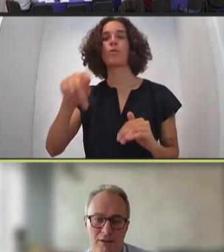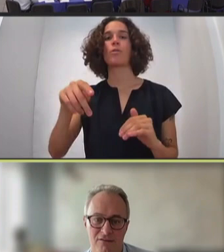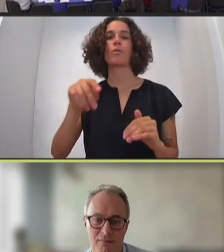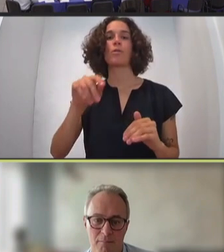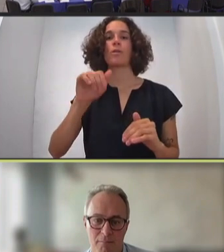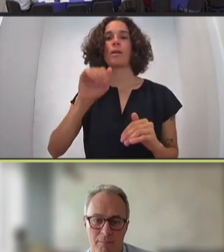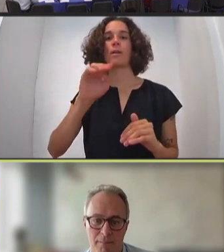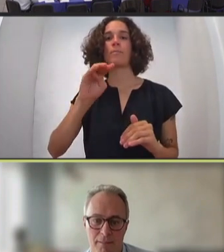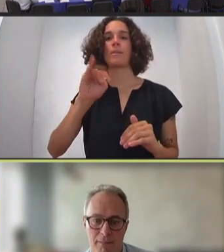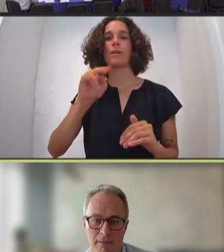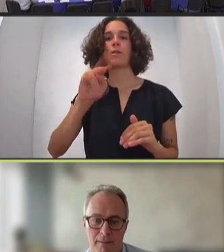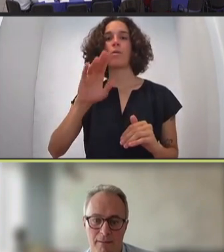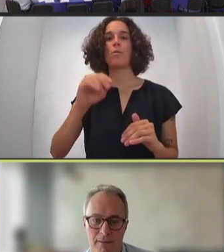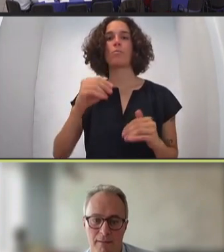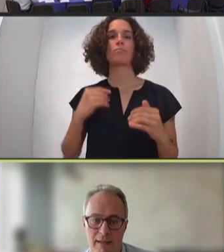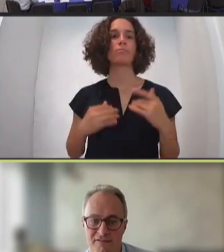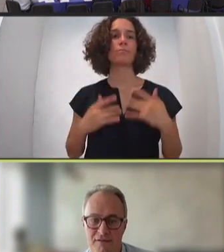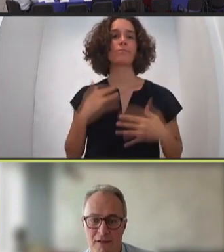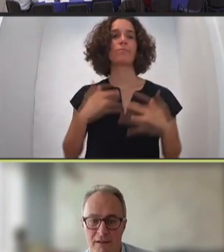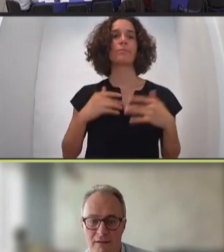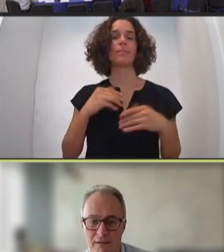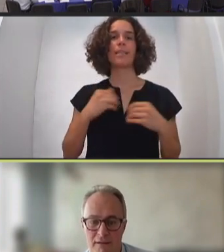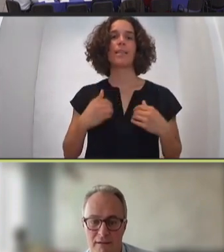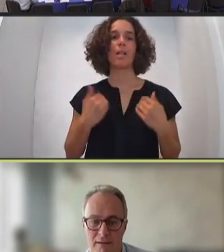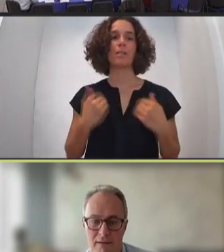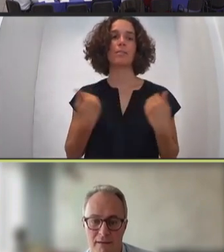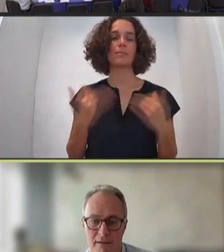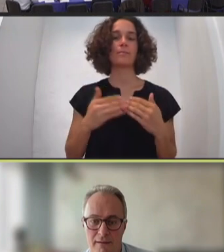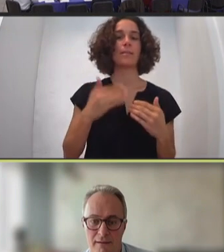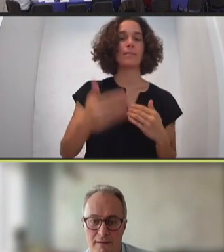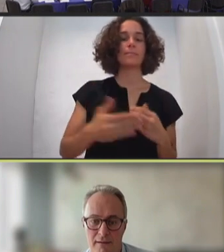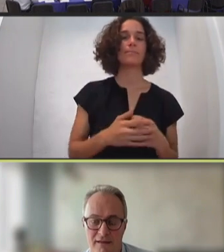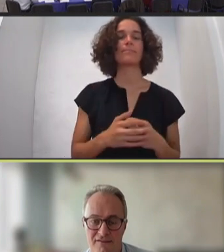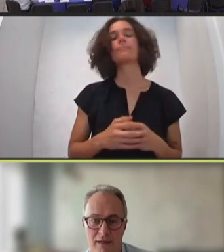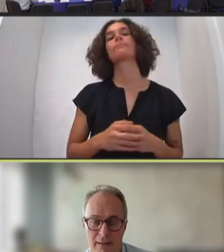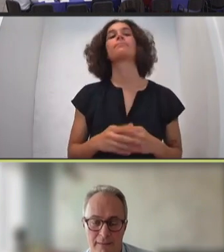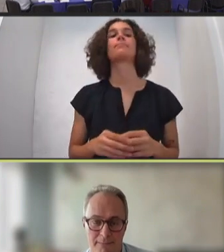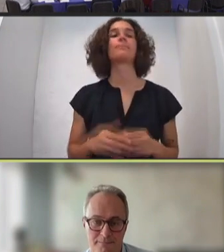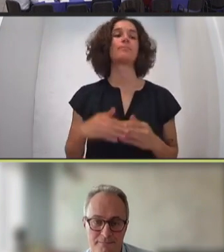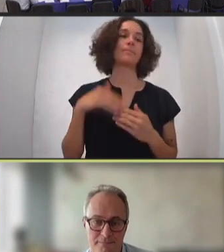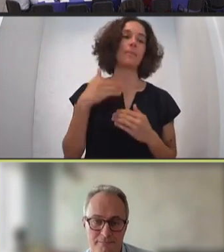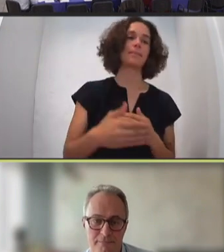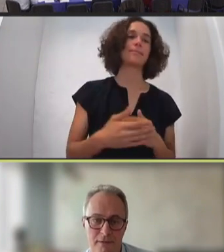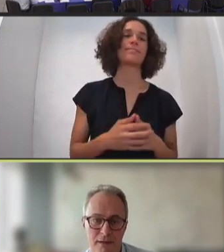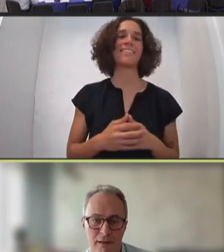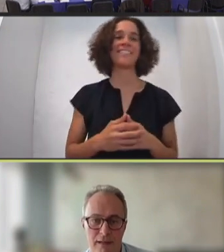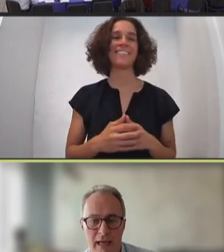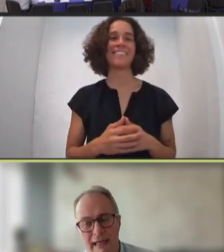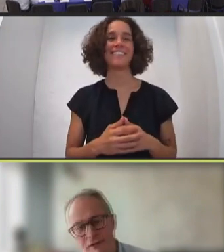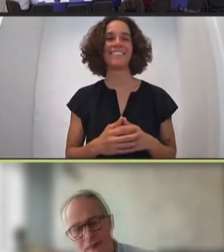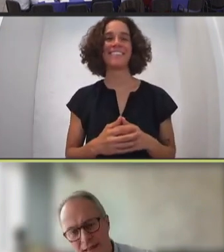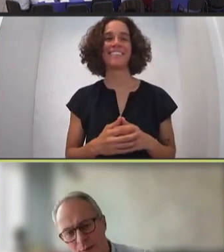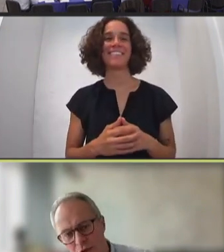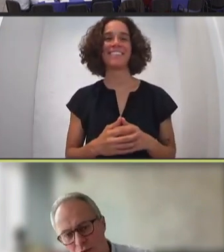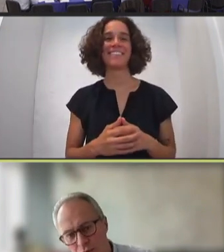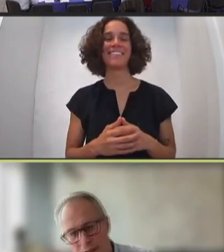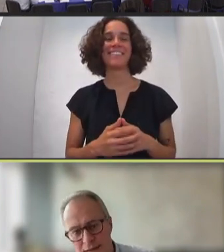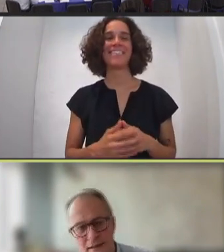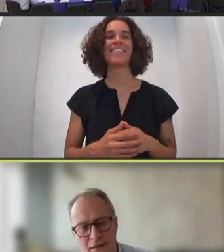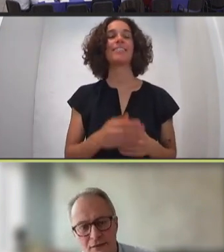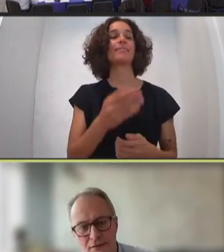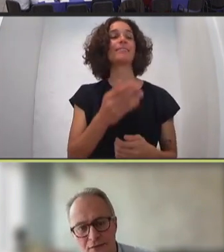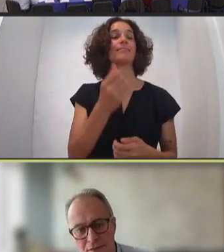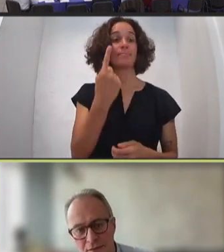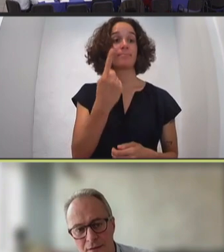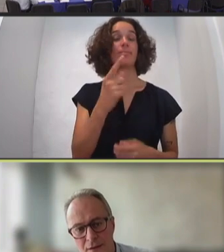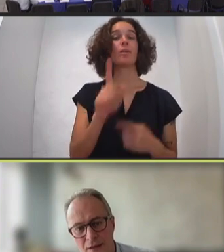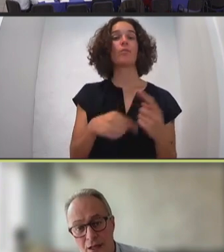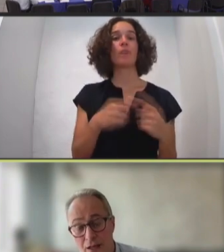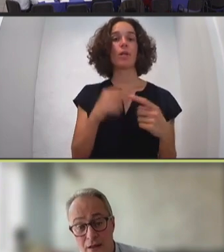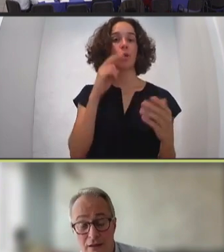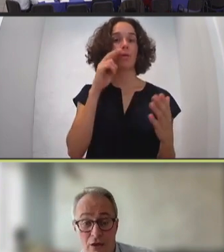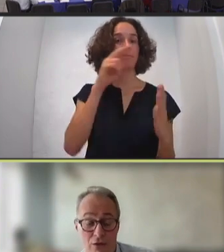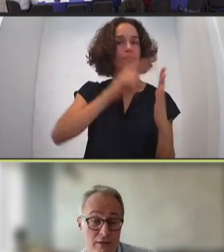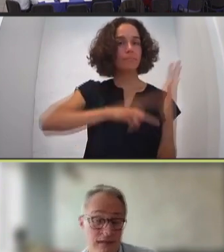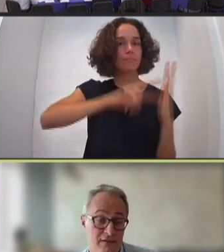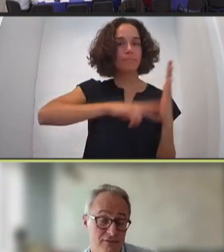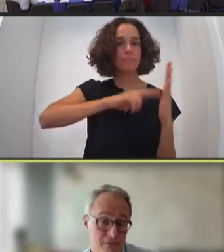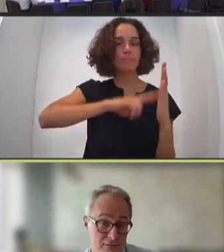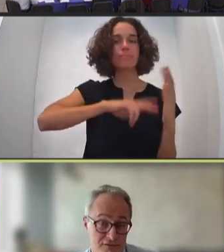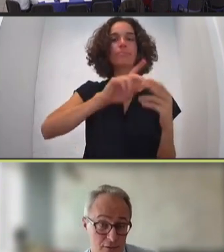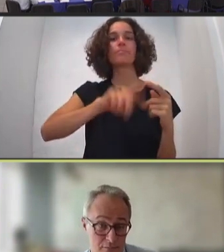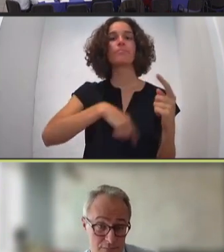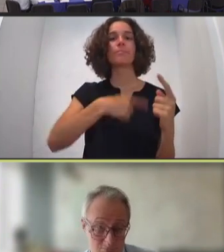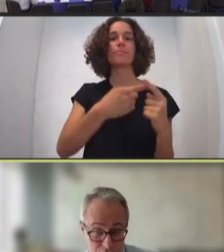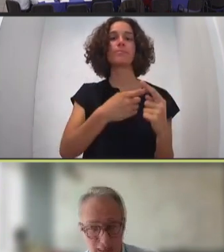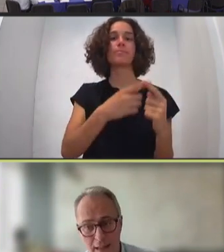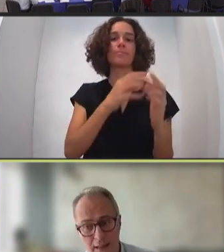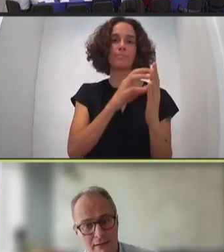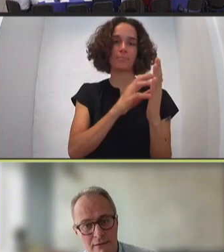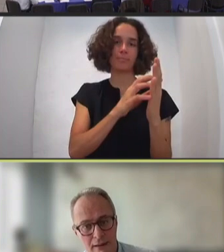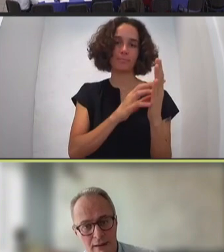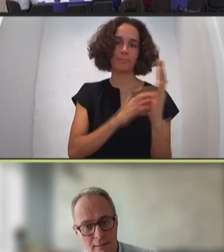please. Next slide. And in fact, when you look at the literature, you know, there's some really